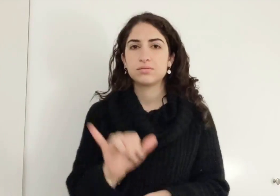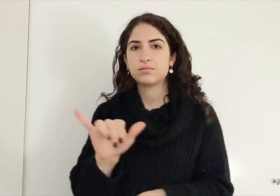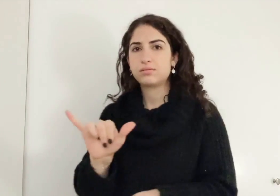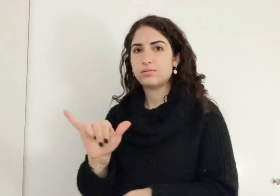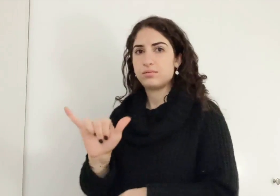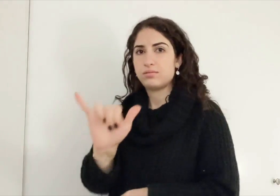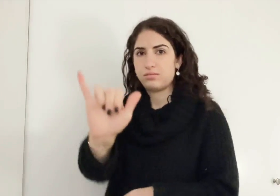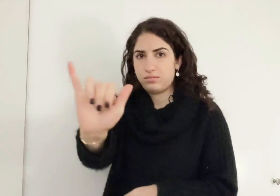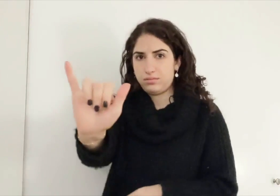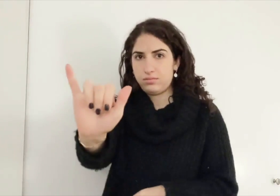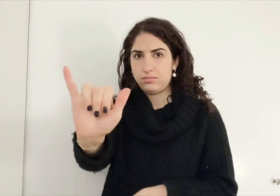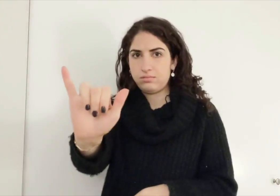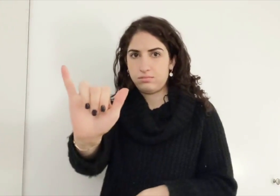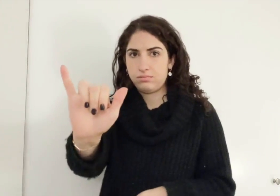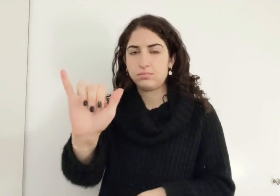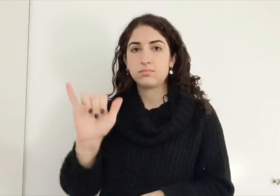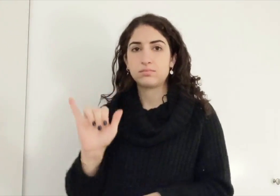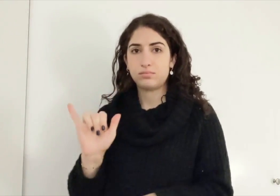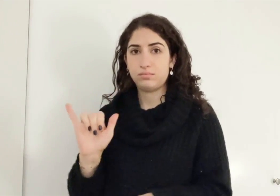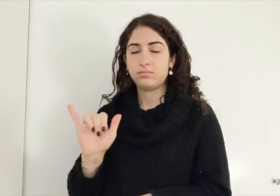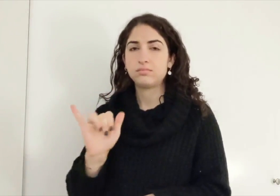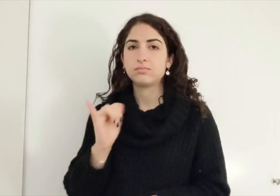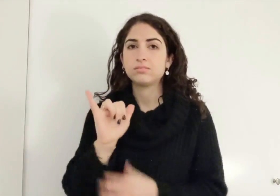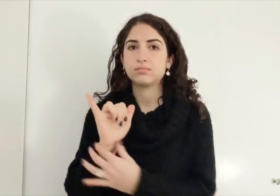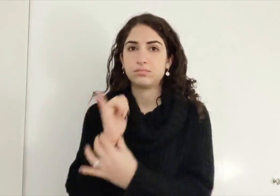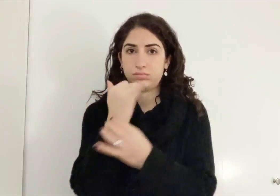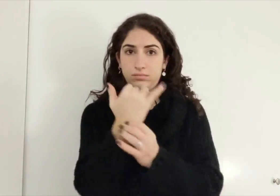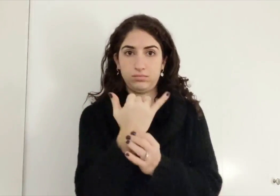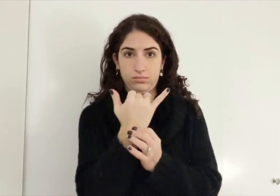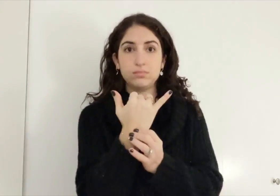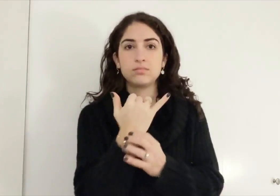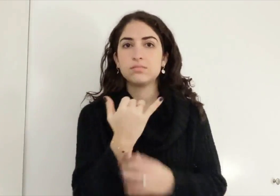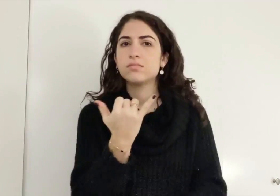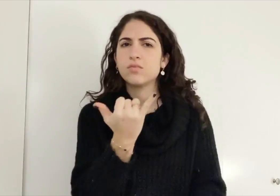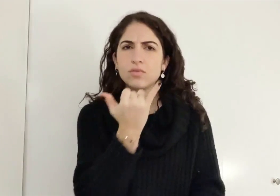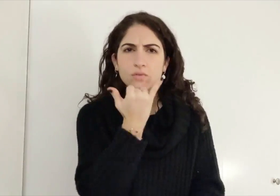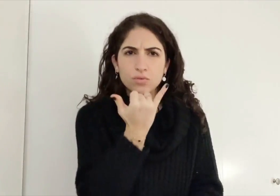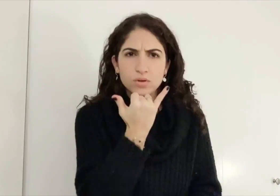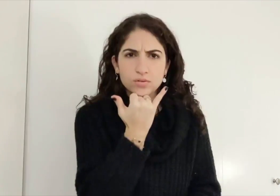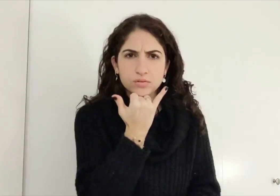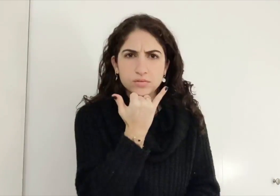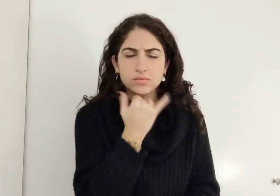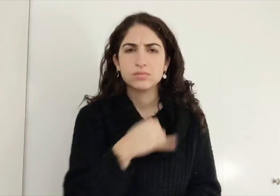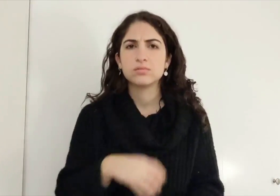So the "Y" handshape again palm in at the chin: "What's wrong?"